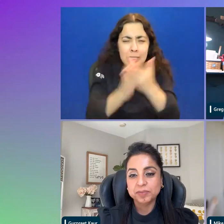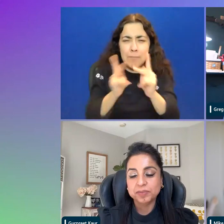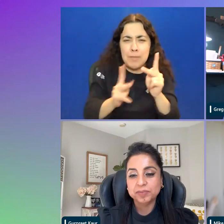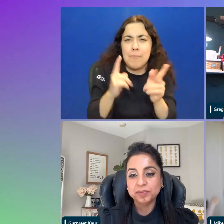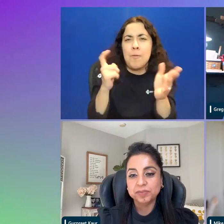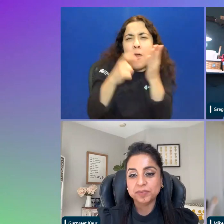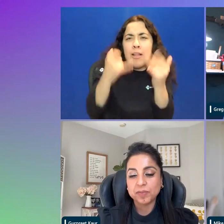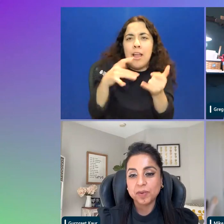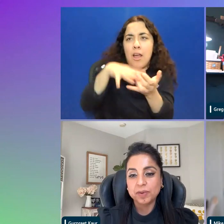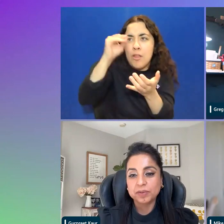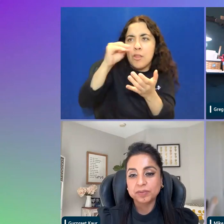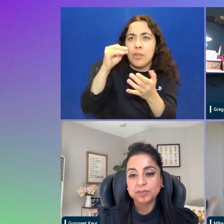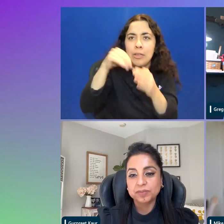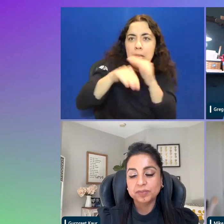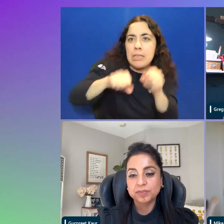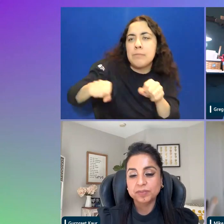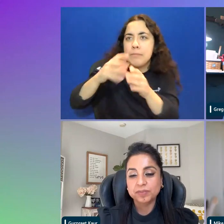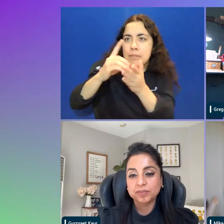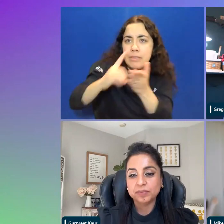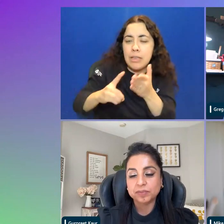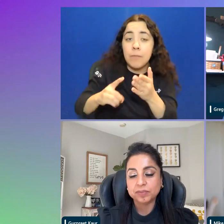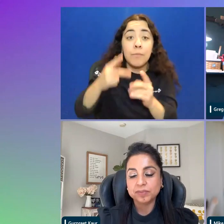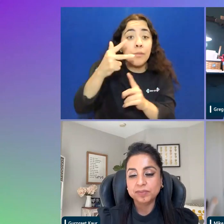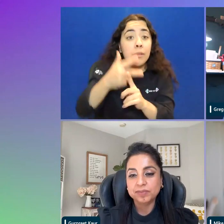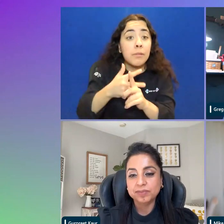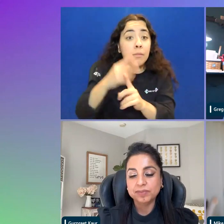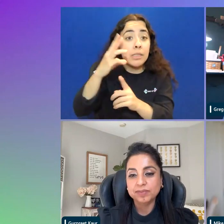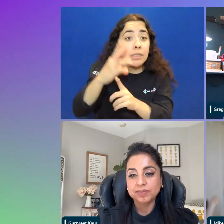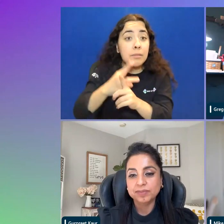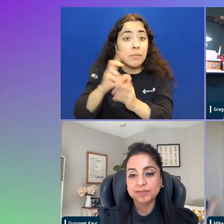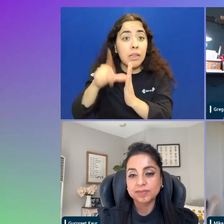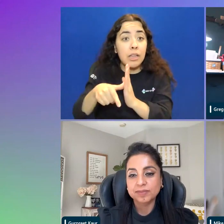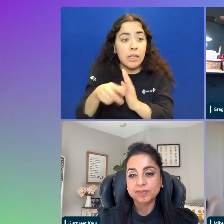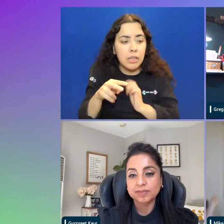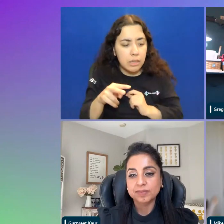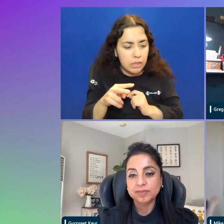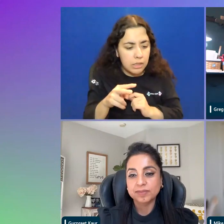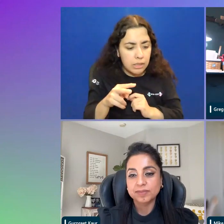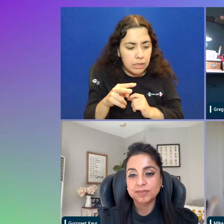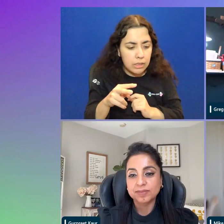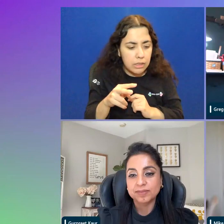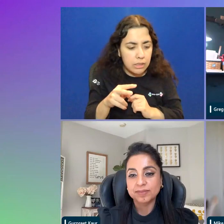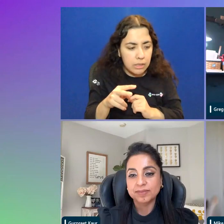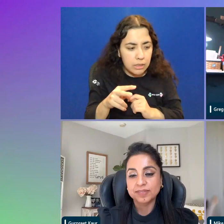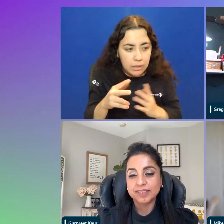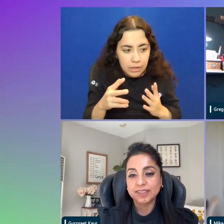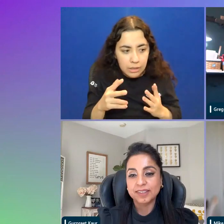like, design for accessibility. And then about 3 to 6 months later, we went back and went, did it move? Did it get better?